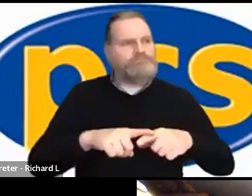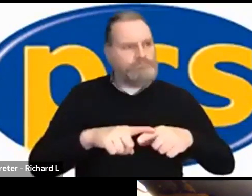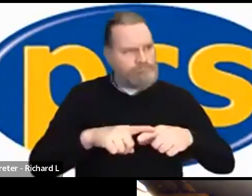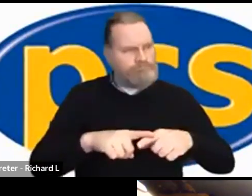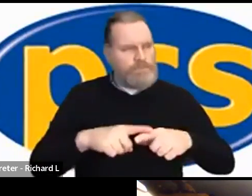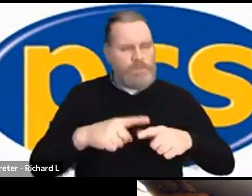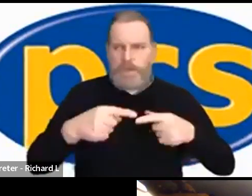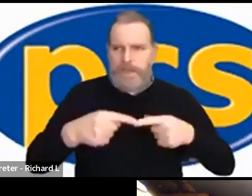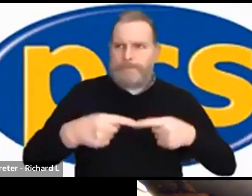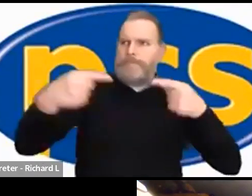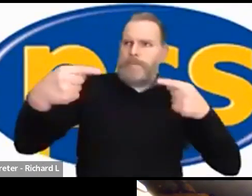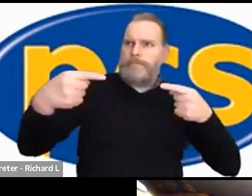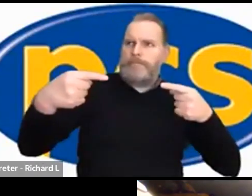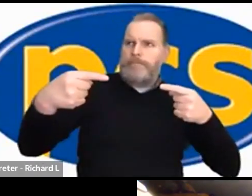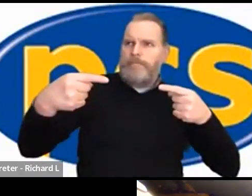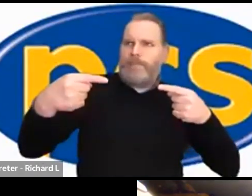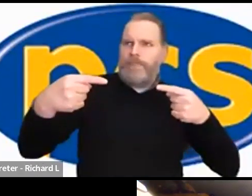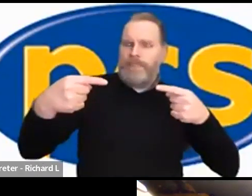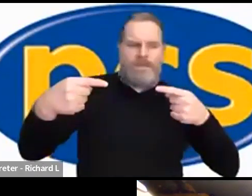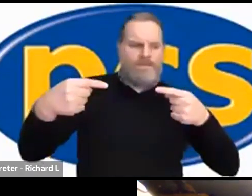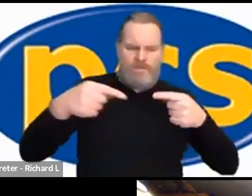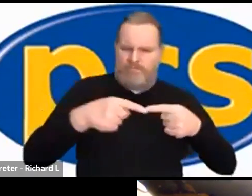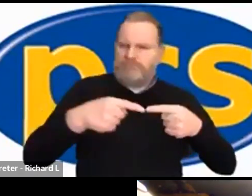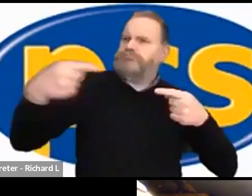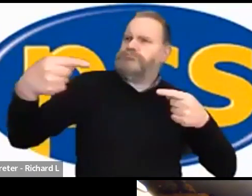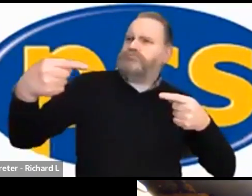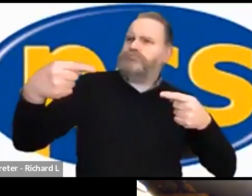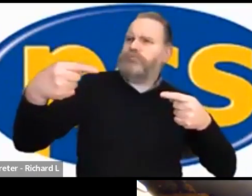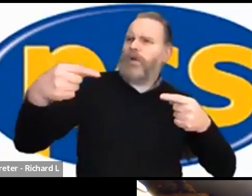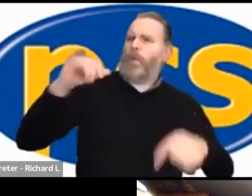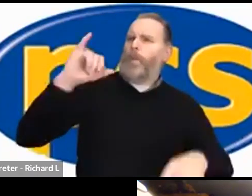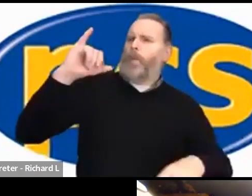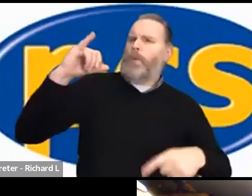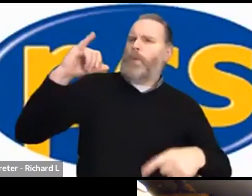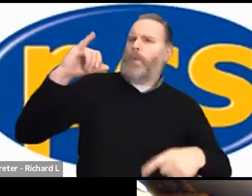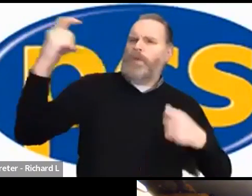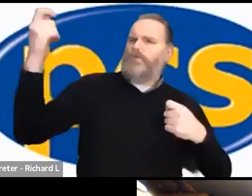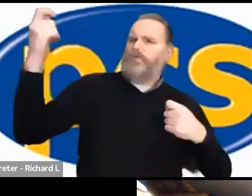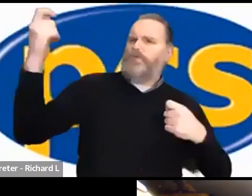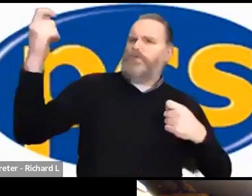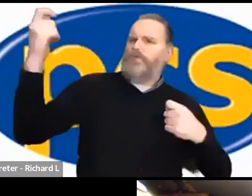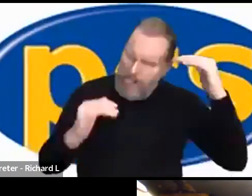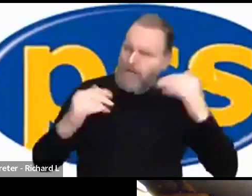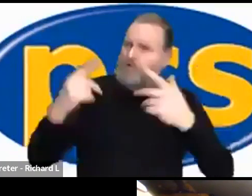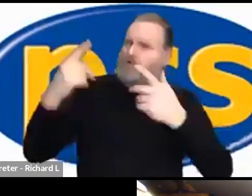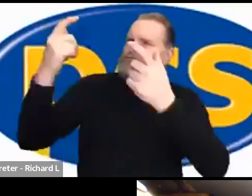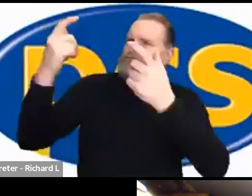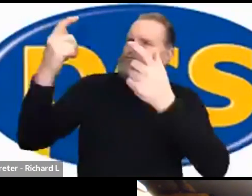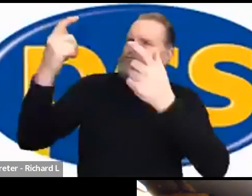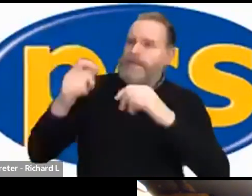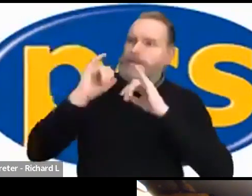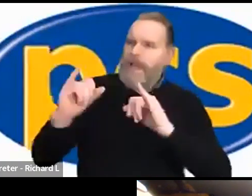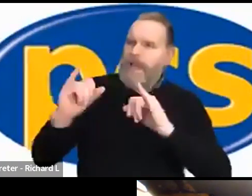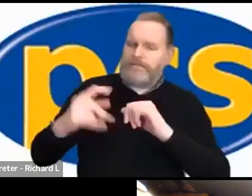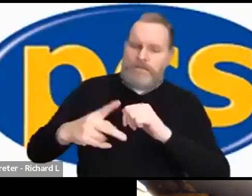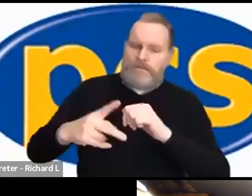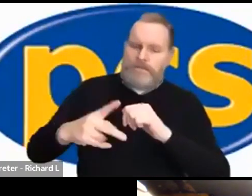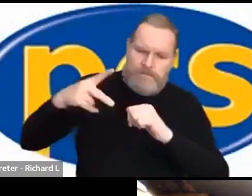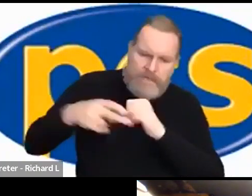We are in dispute , and it , and it doesn't make sense and it doesn't make sense. If you're in dispute with people who are robbing this blind , who are , who are condemning you who are condemning you to